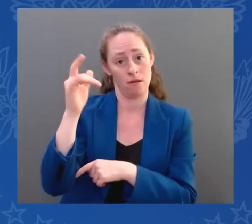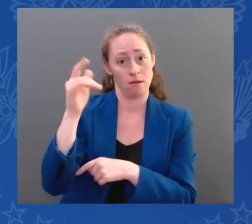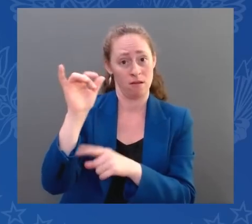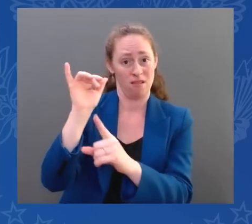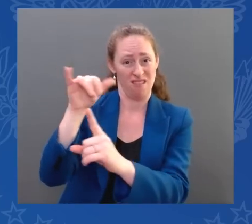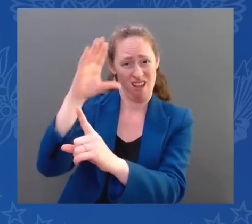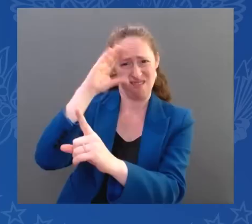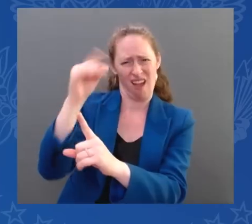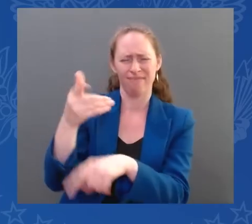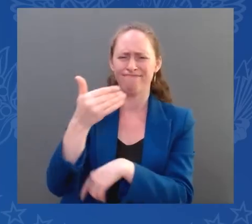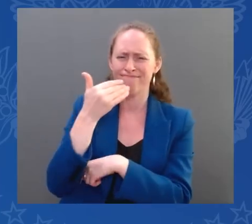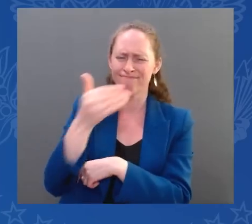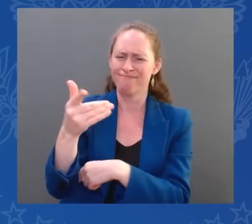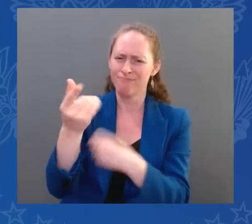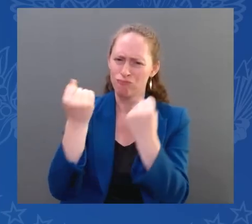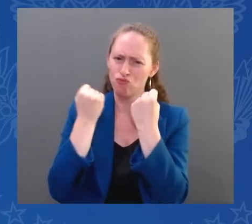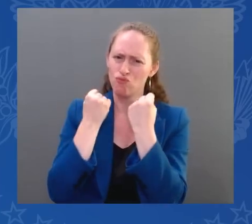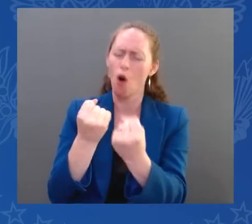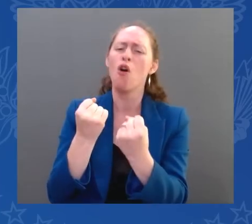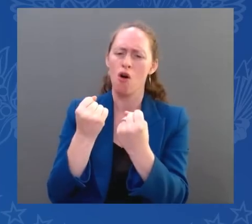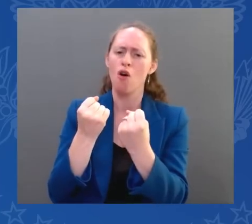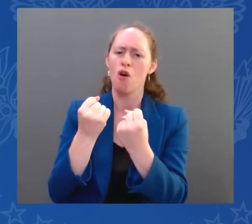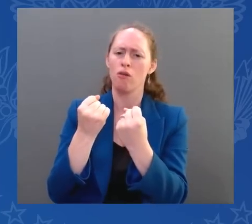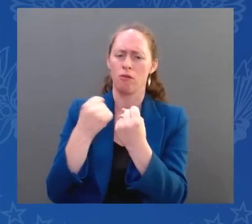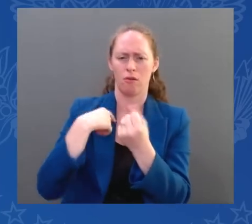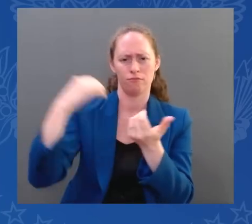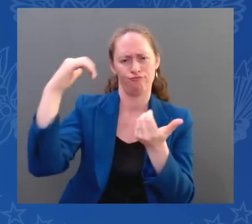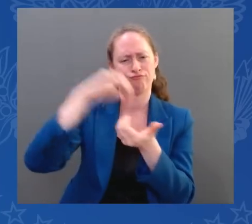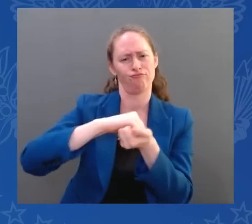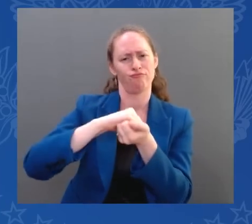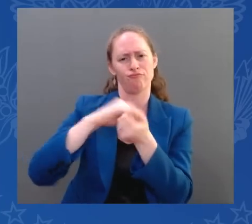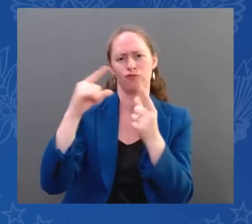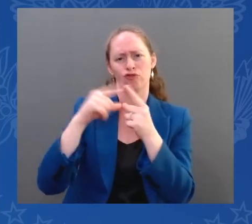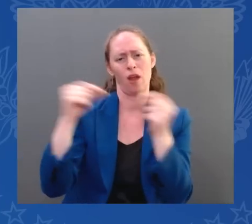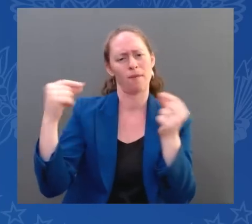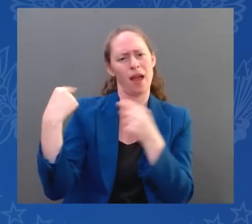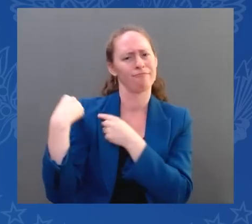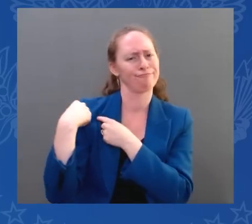And we -- I do not believe it's likely to have --